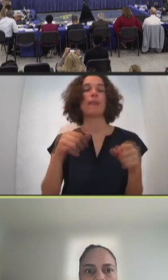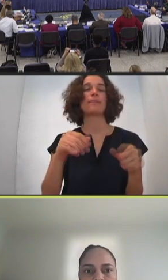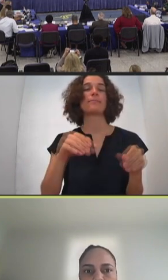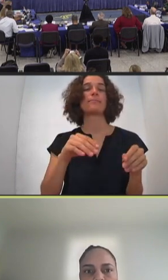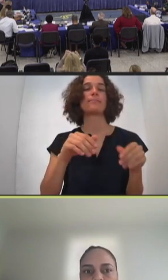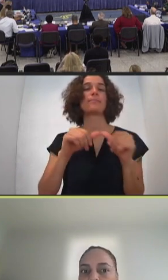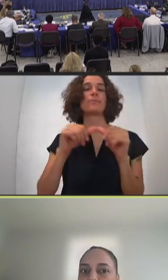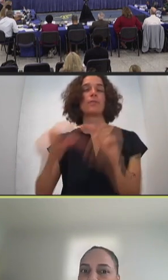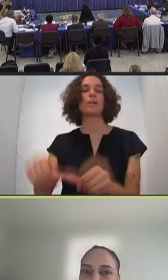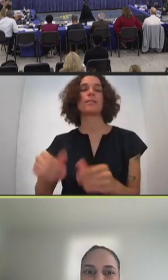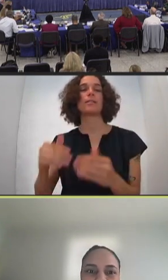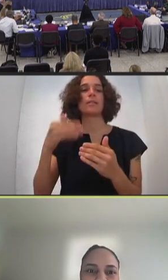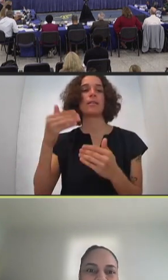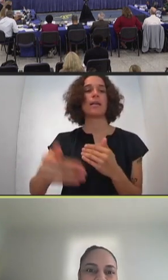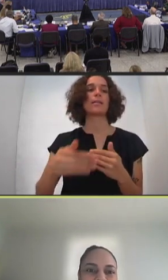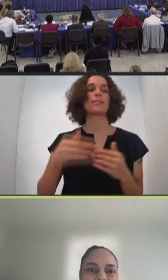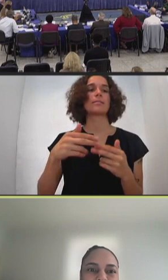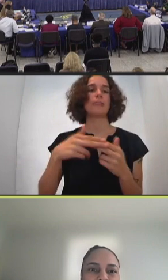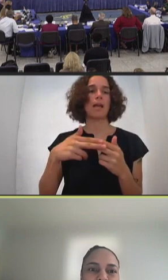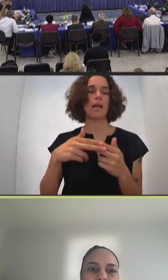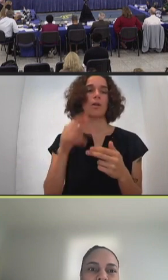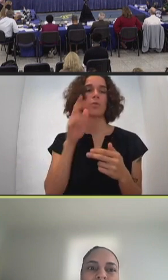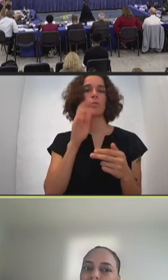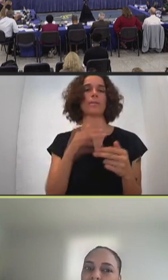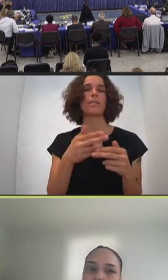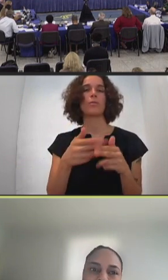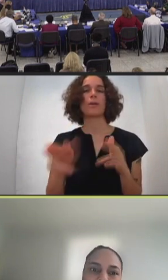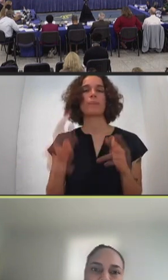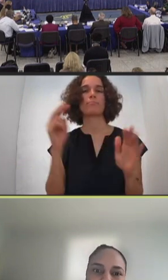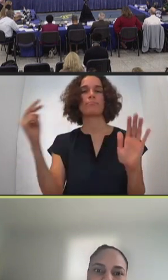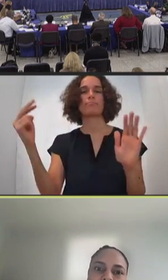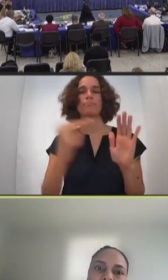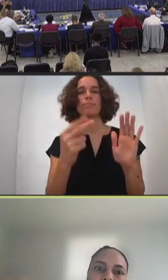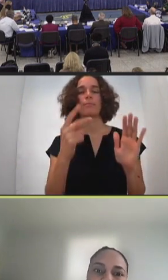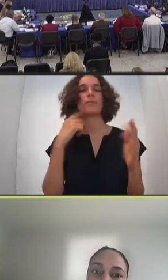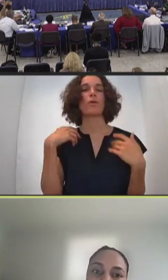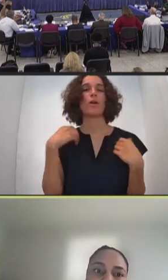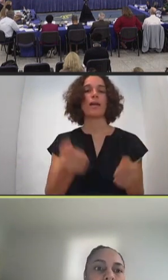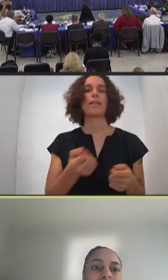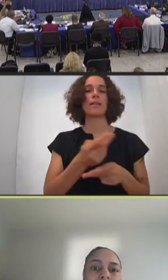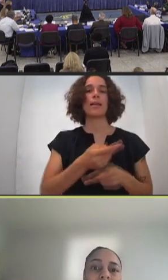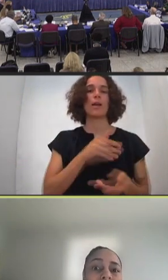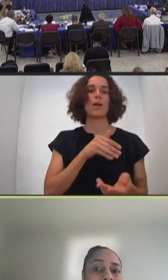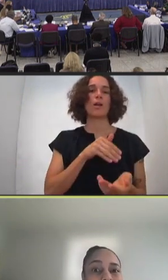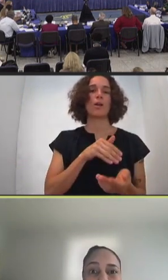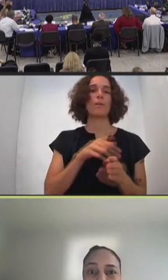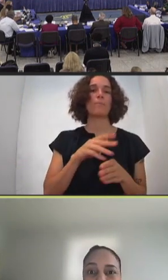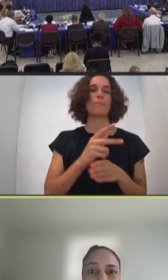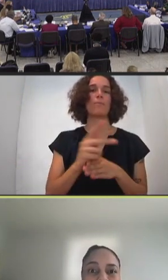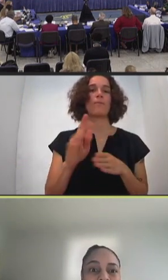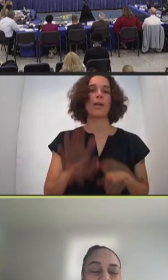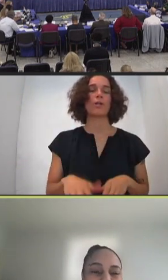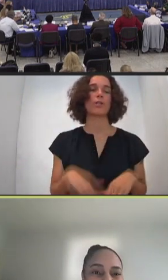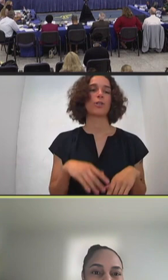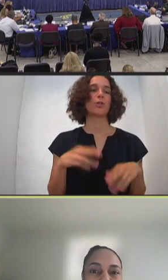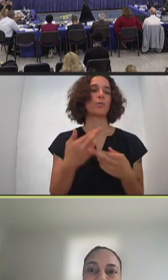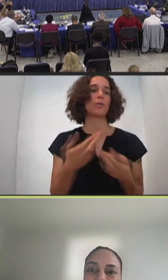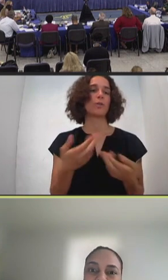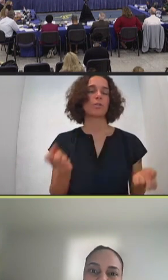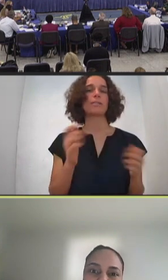This shows just a quick look at -- of our healthcare provider resources that are available on the website. Highly encourage you to check them out and share